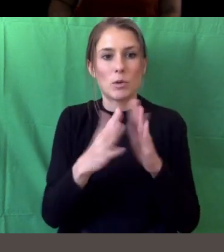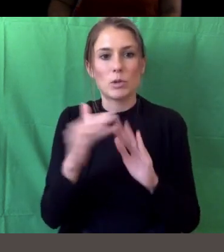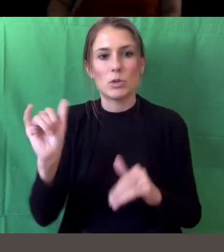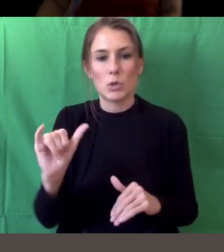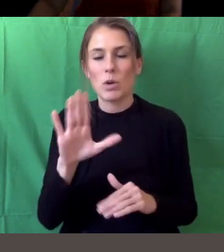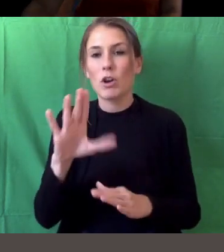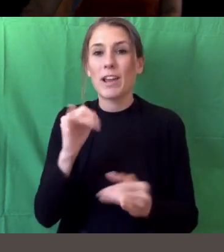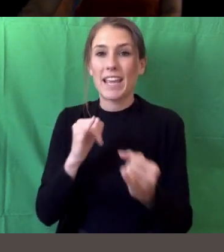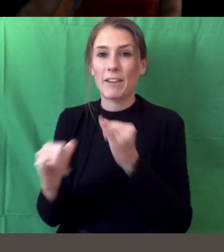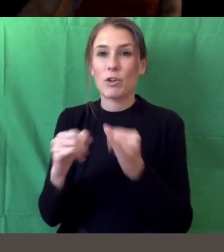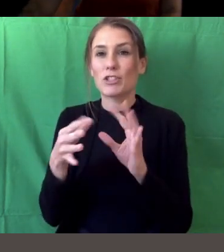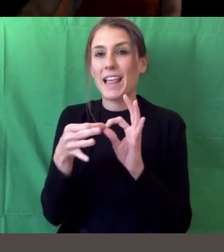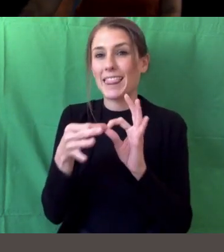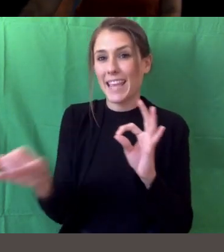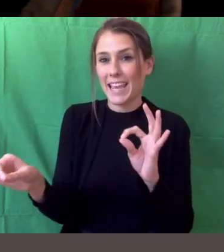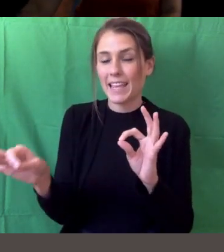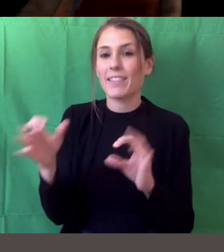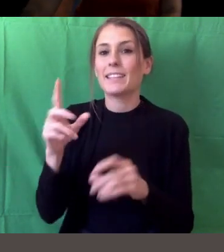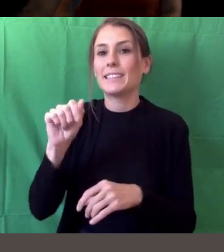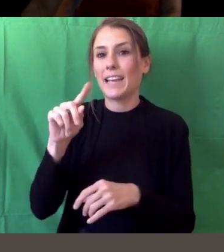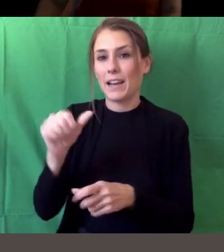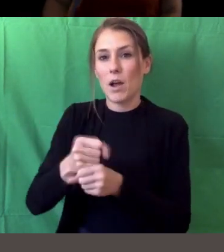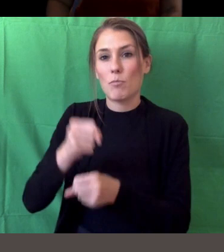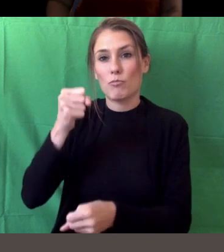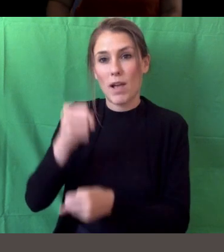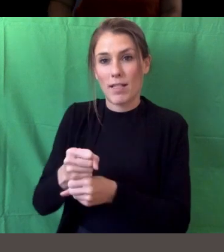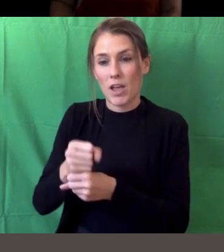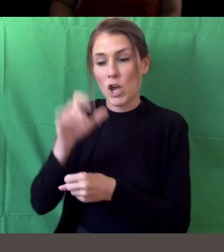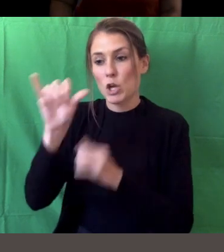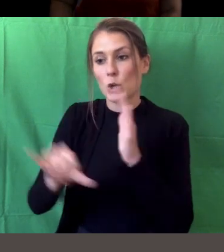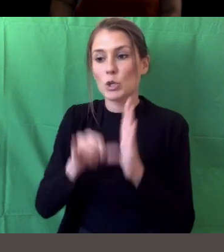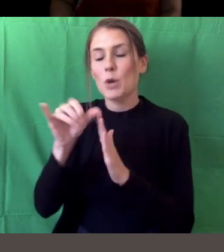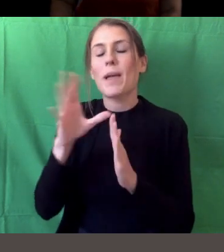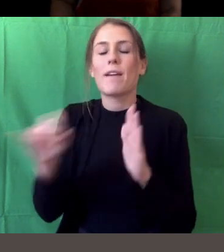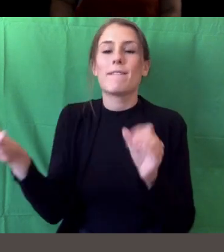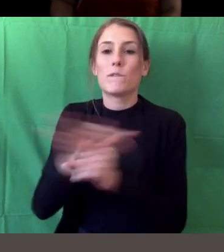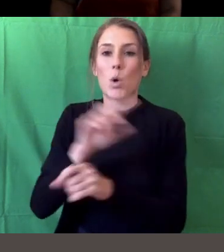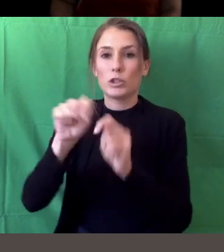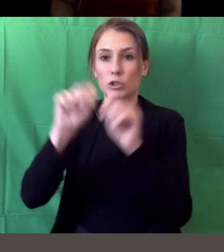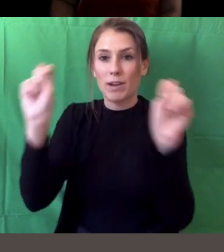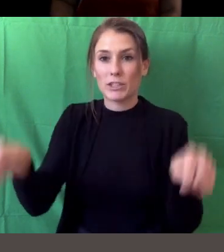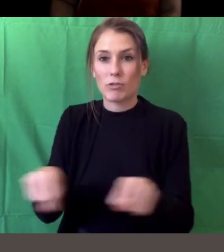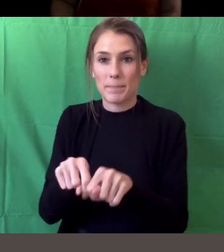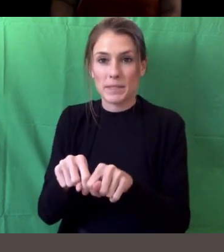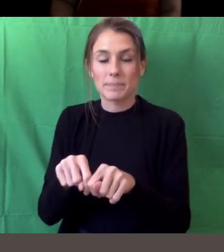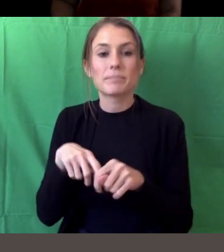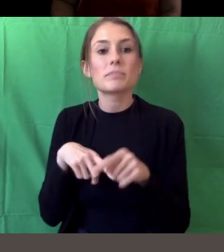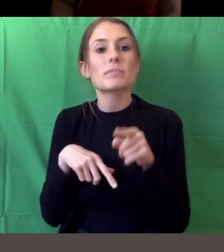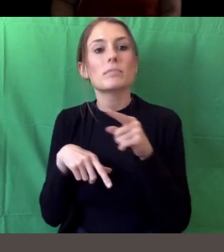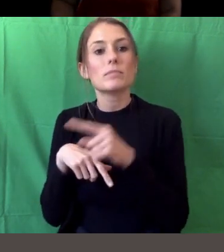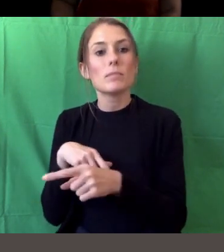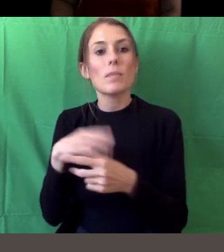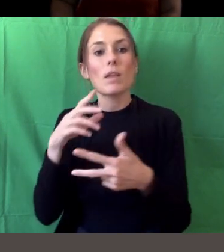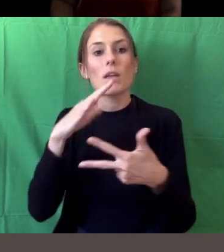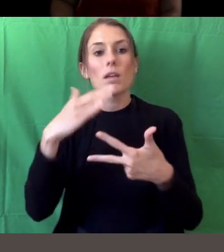Her interview, there's a video available on the data umbrella YouTube as well as a full transcript.